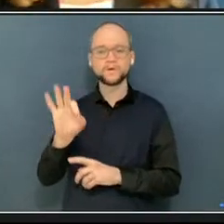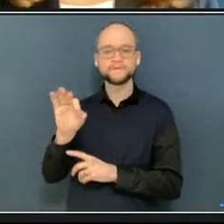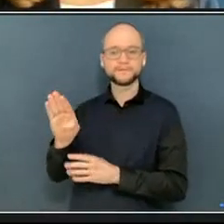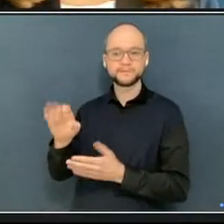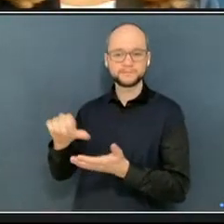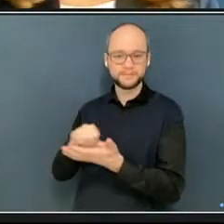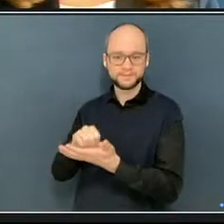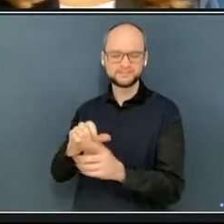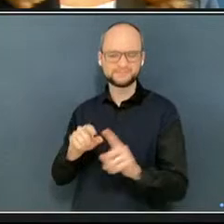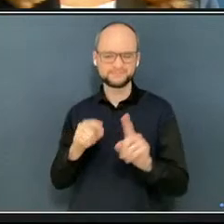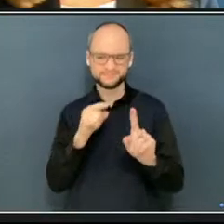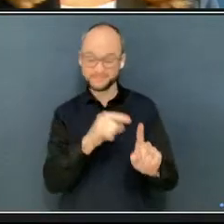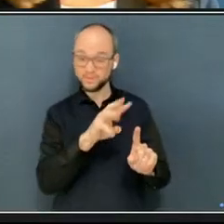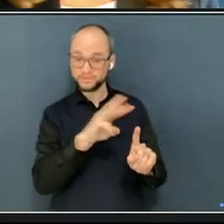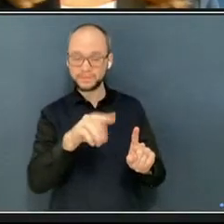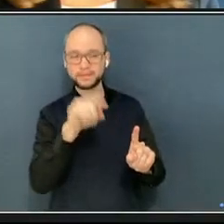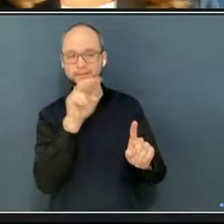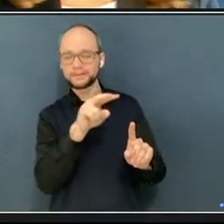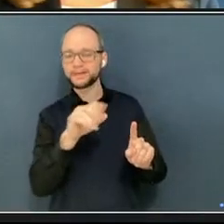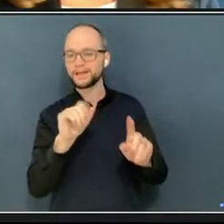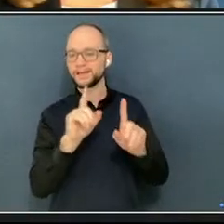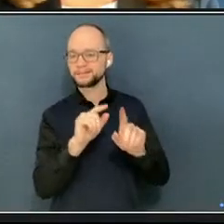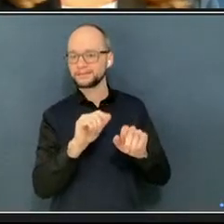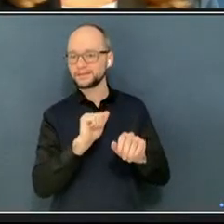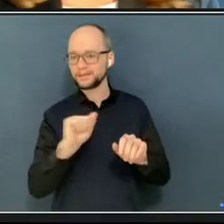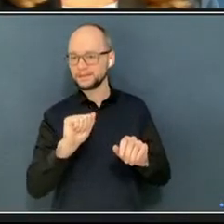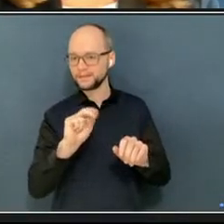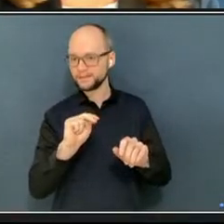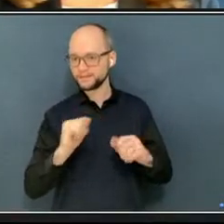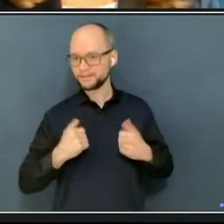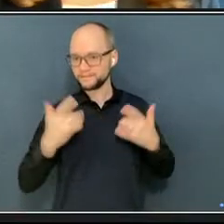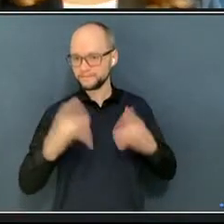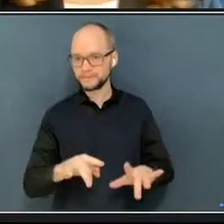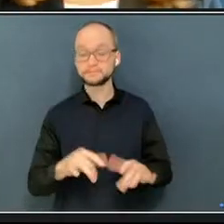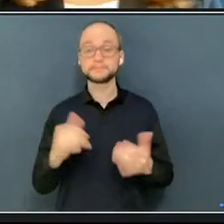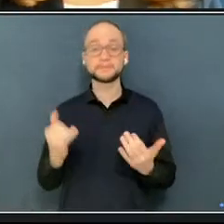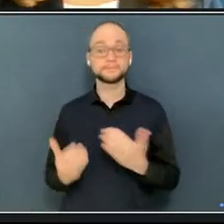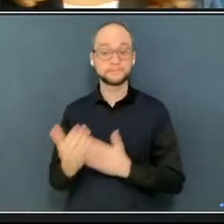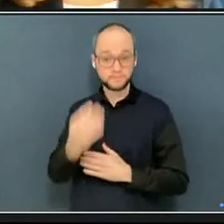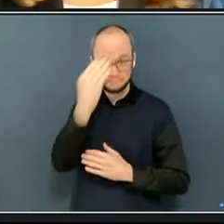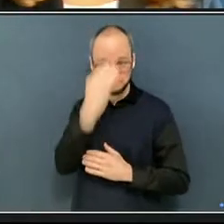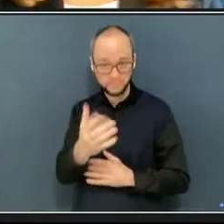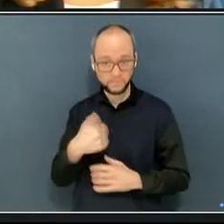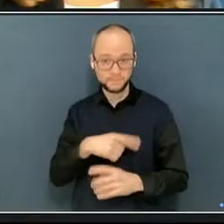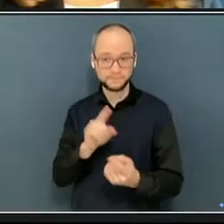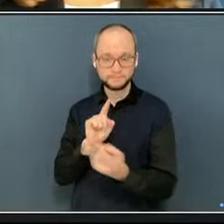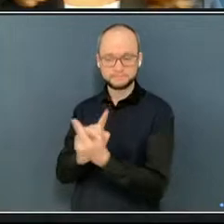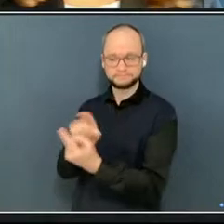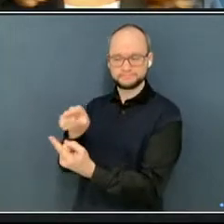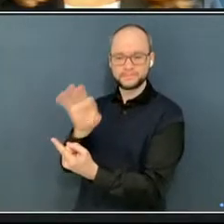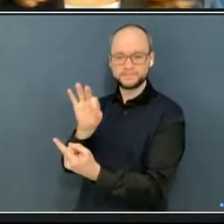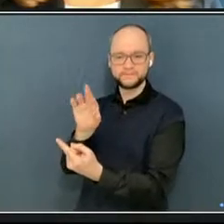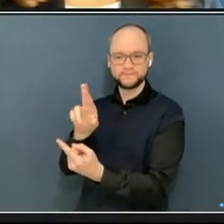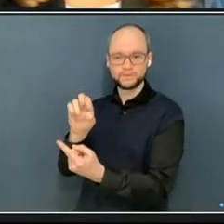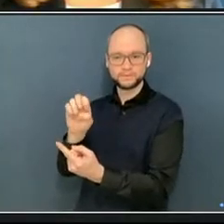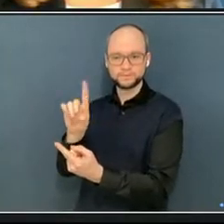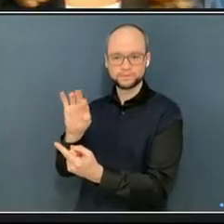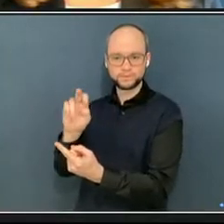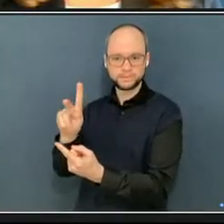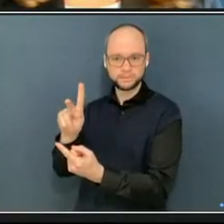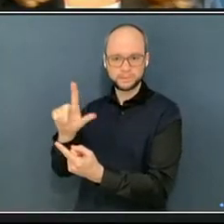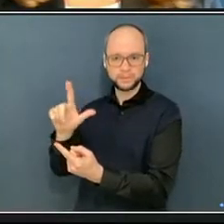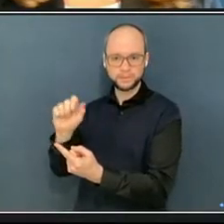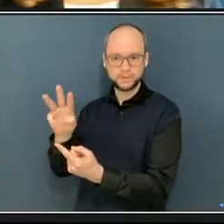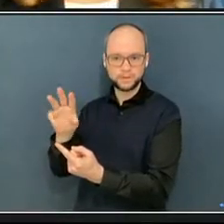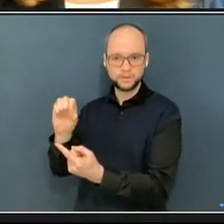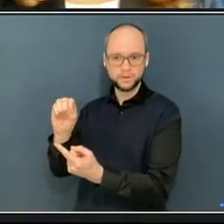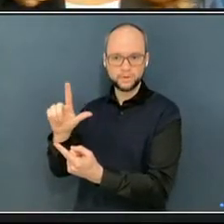This morning we meet Frederick Law Olmsted, father of the American Landscape Architecture. Olmsted